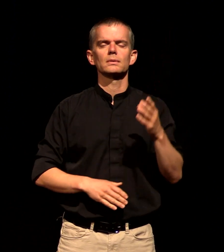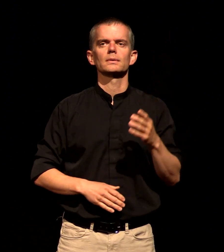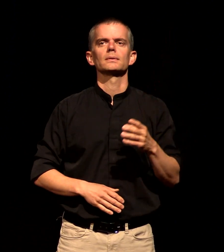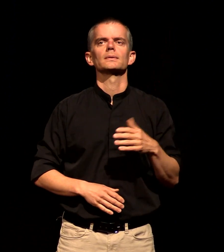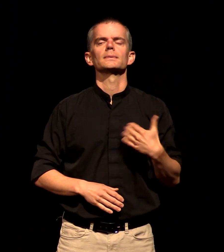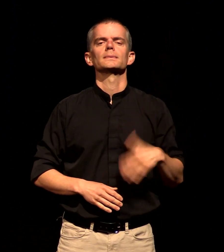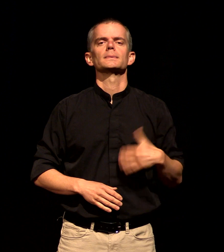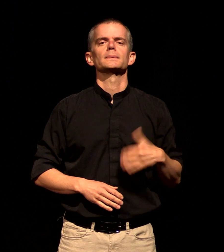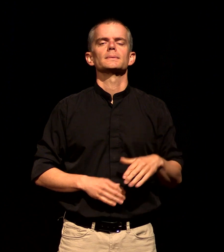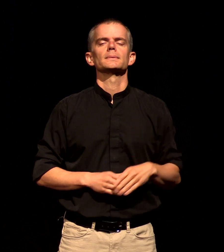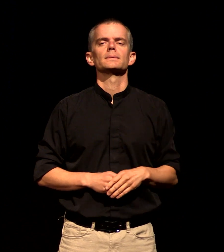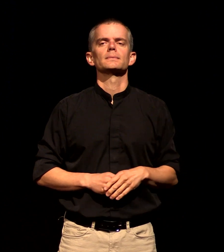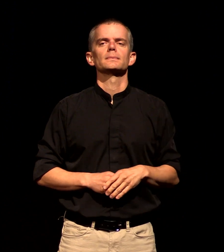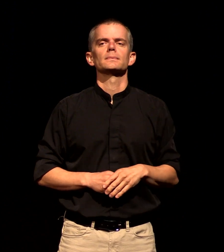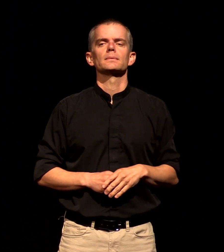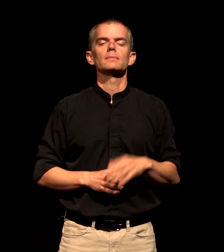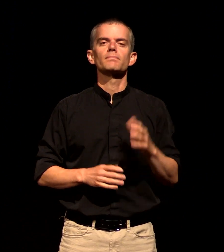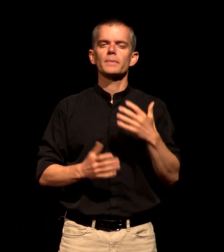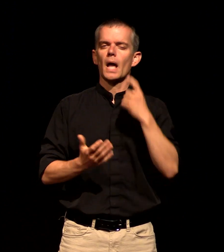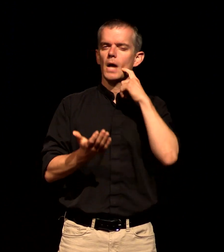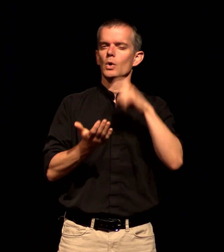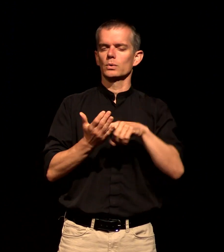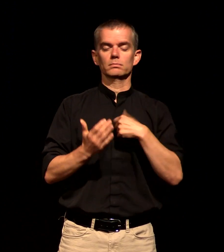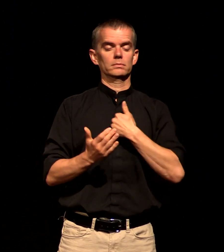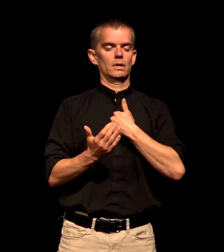two reactions that I've noticed as I read through these each